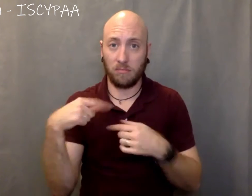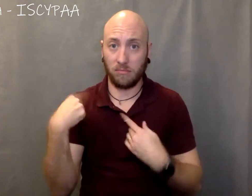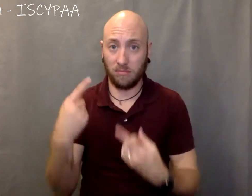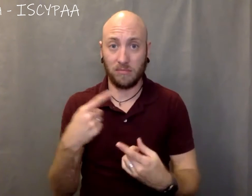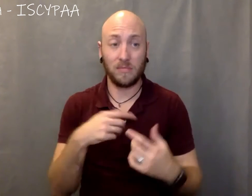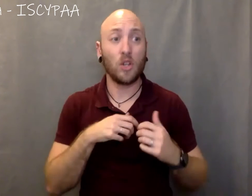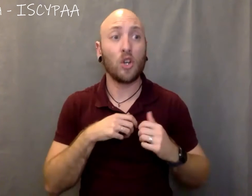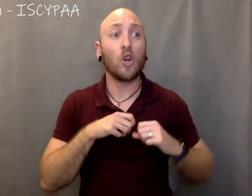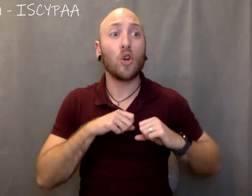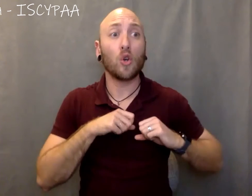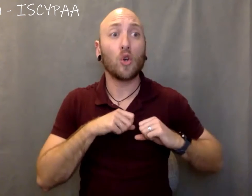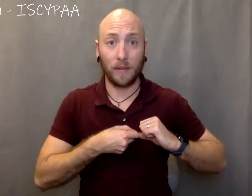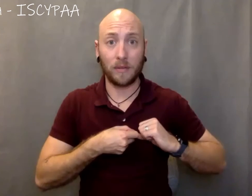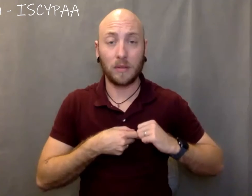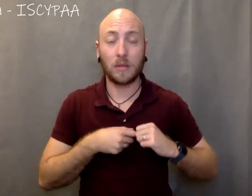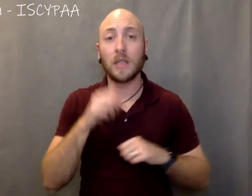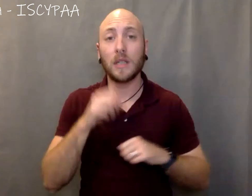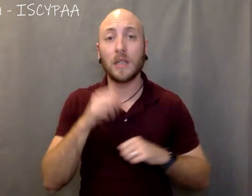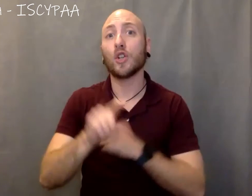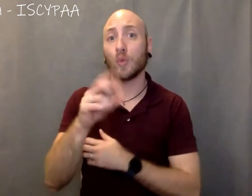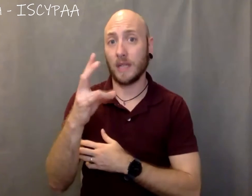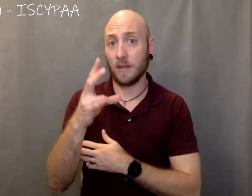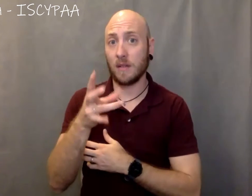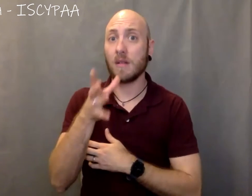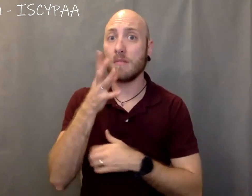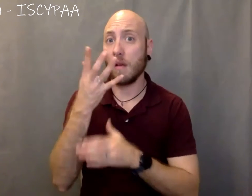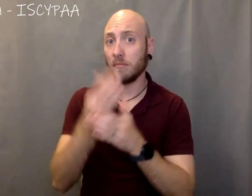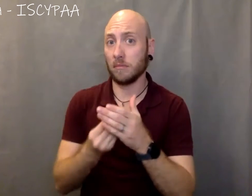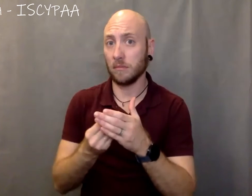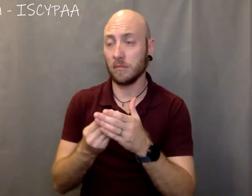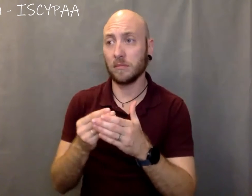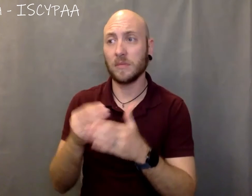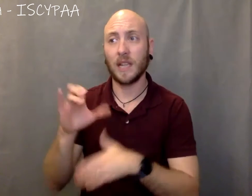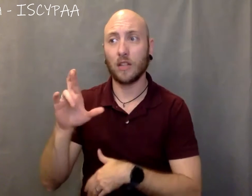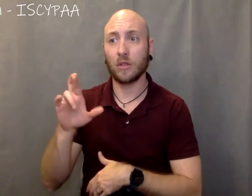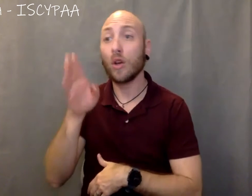is grief. I lost my mom in 2017 from cancer. She was one of us she was sober 10 years when she